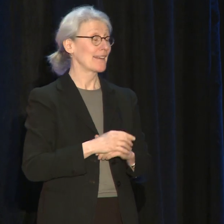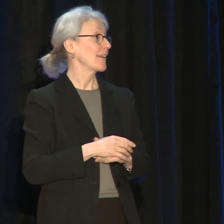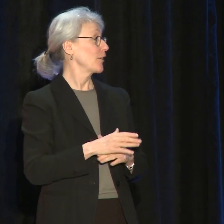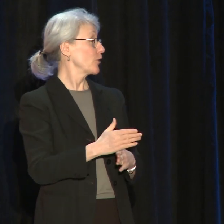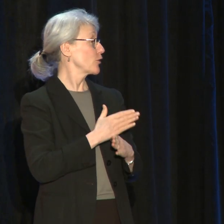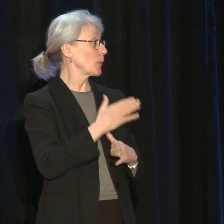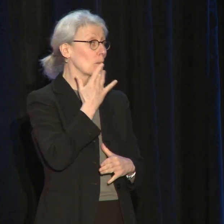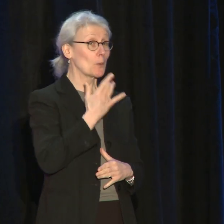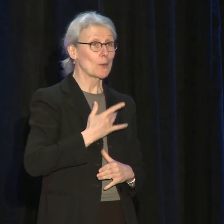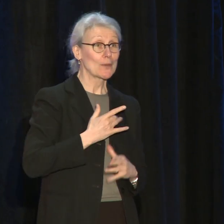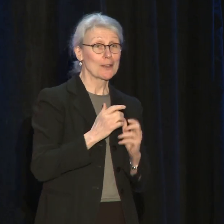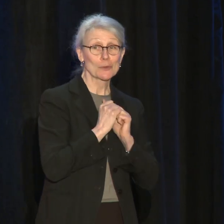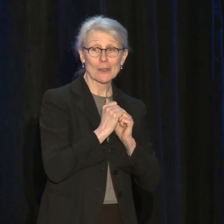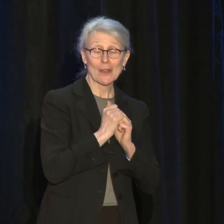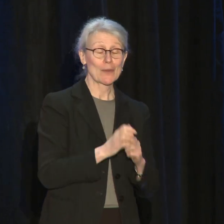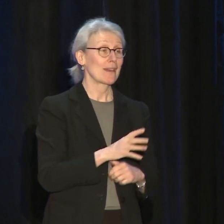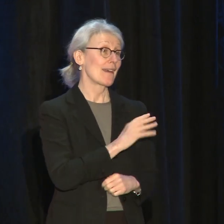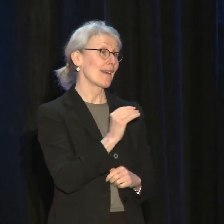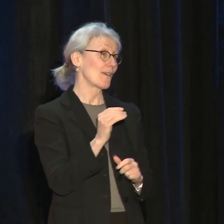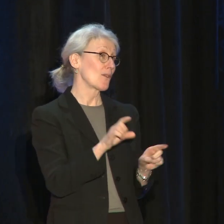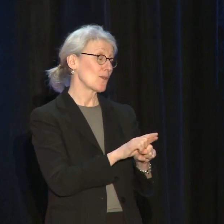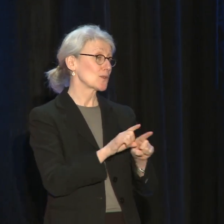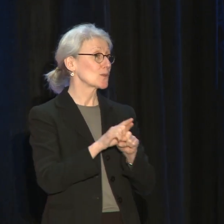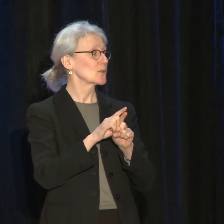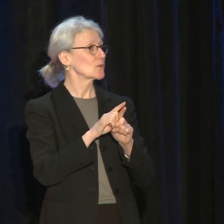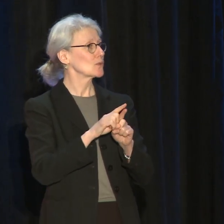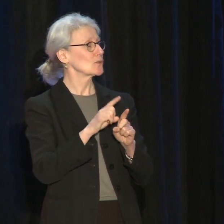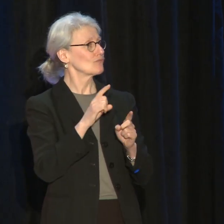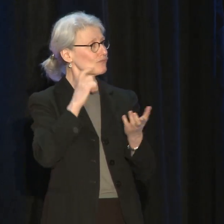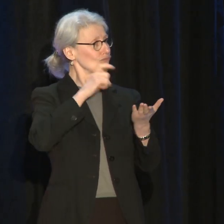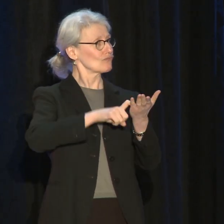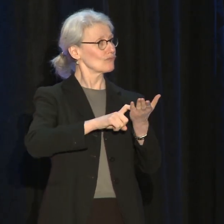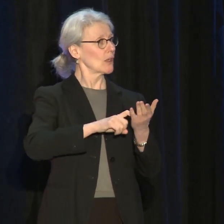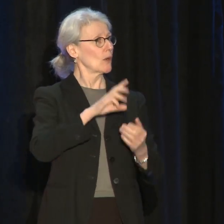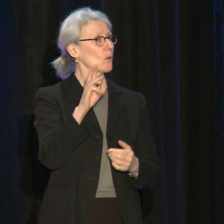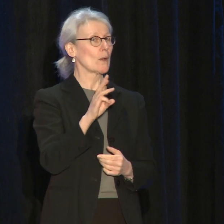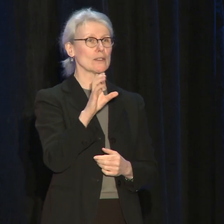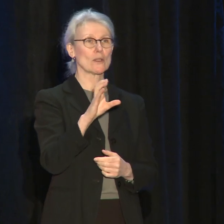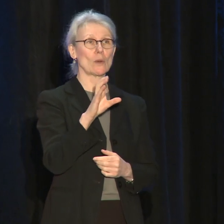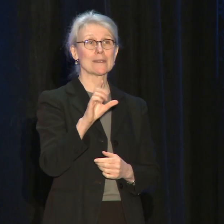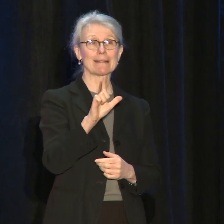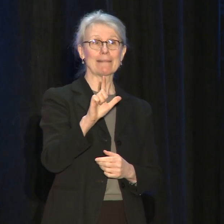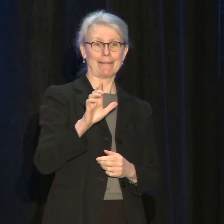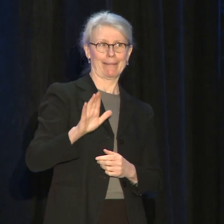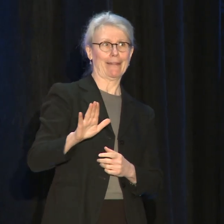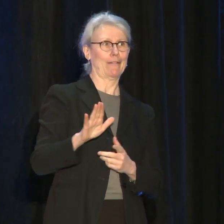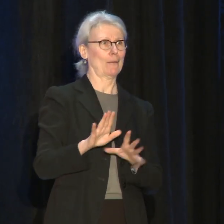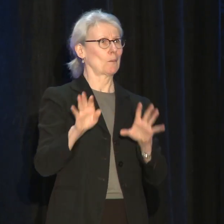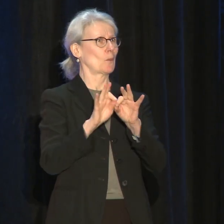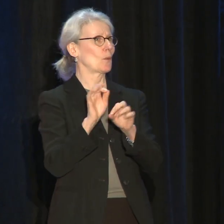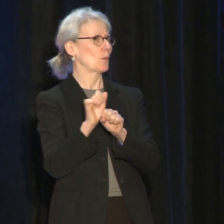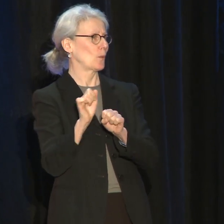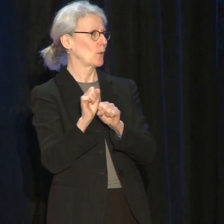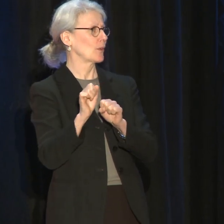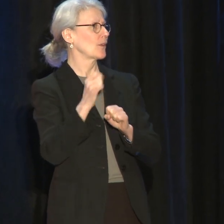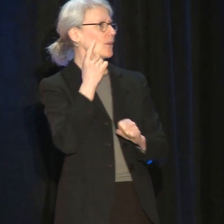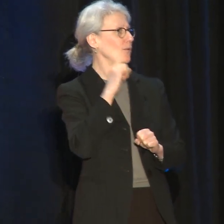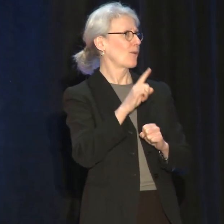you and most of all to celebrate West Coast LEAF and it's important work in Canada and